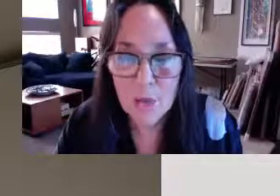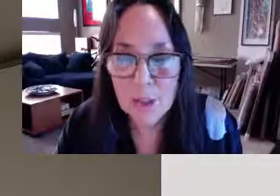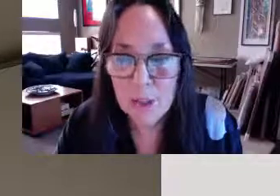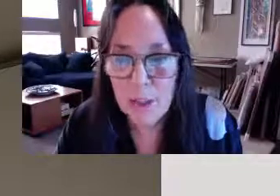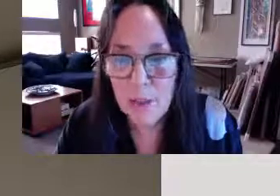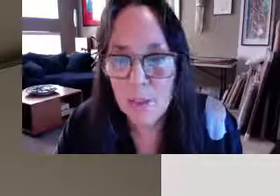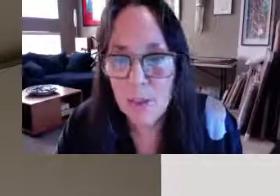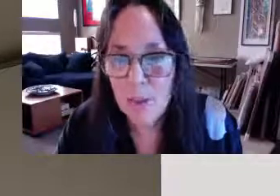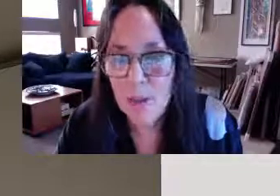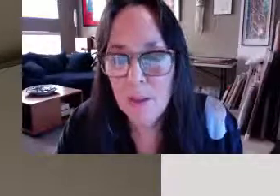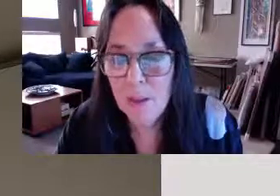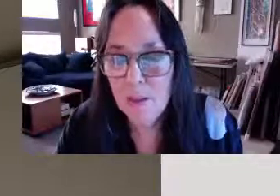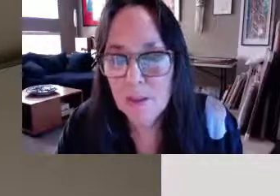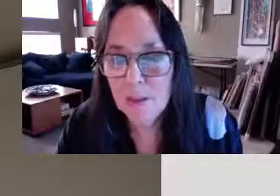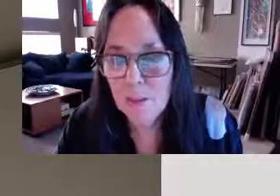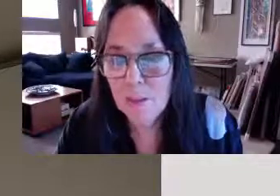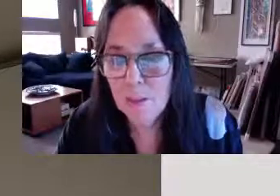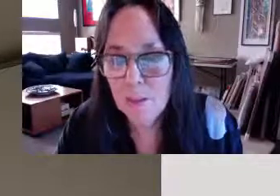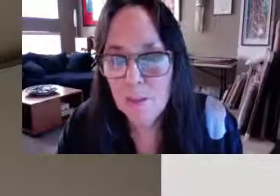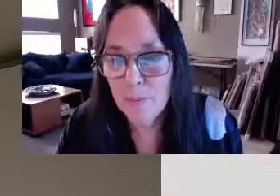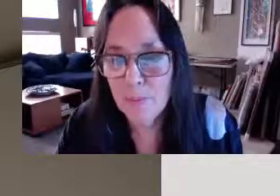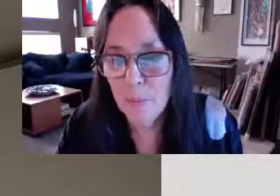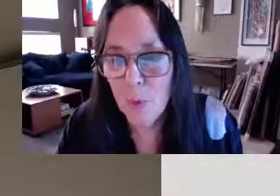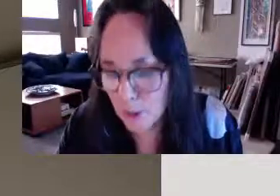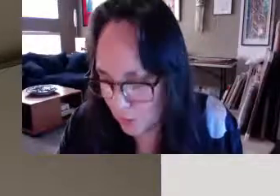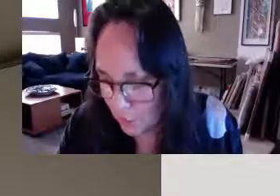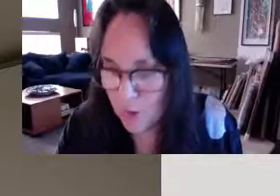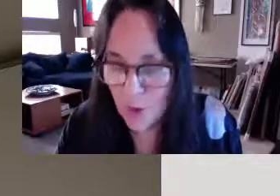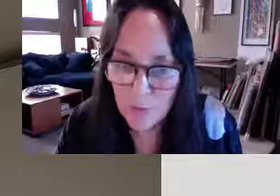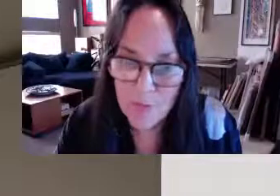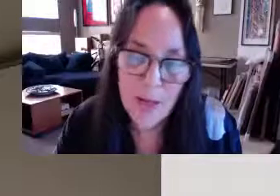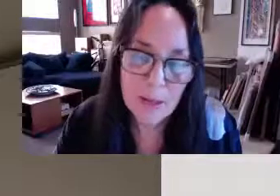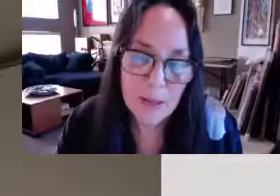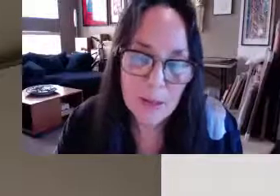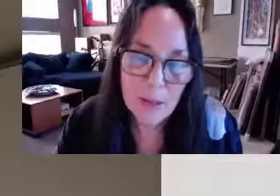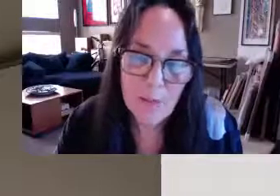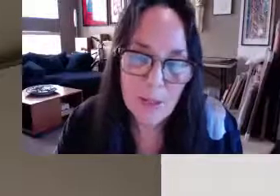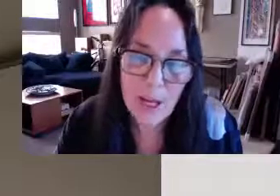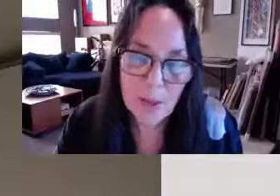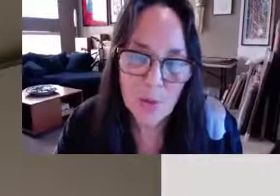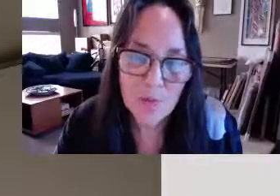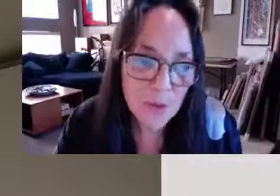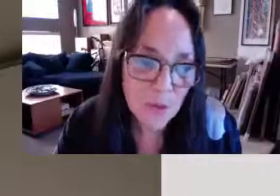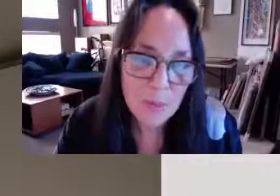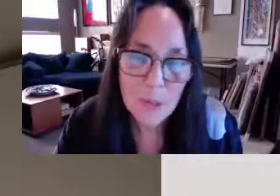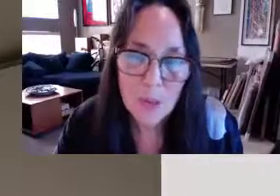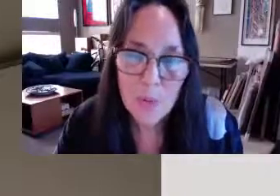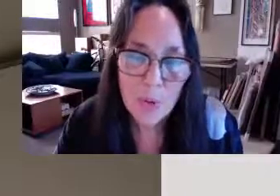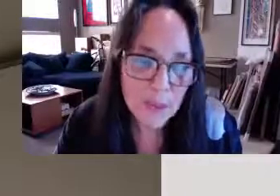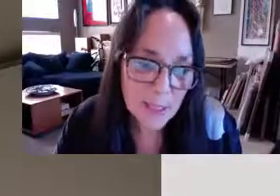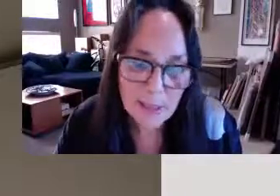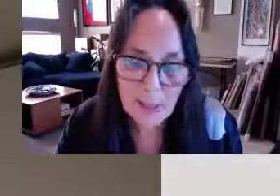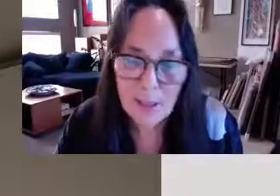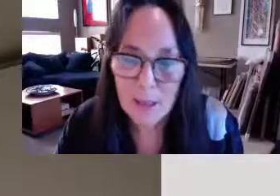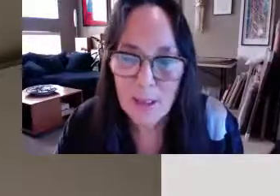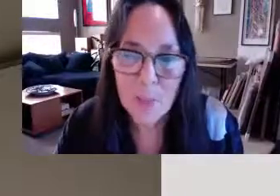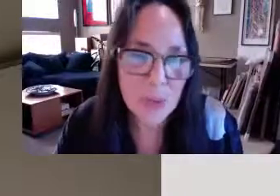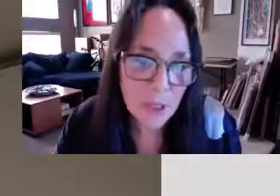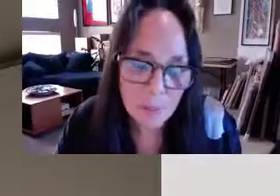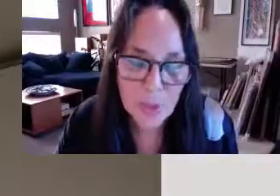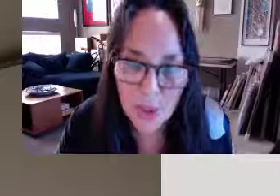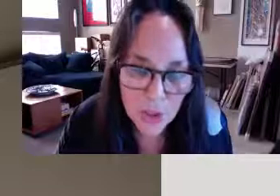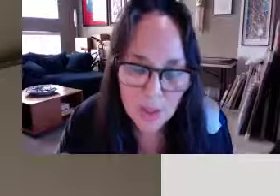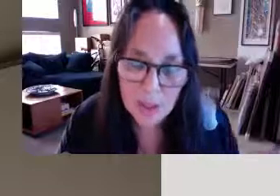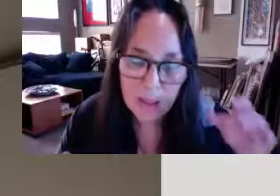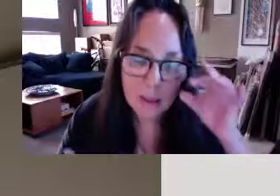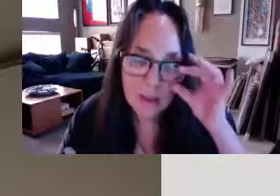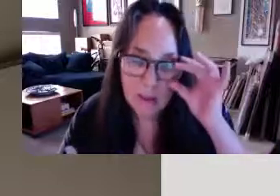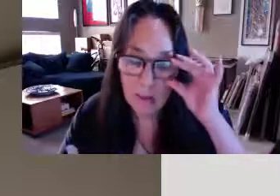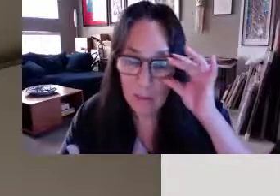this time and wanting to show the artifact of the actual film processing thinking of production that